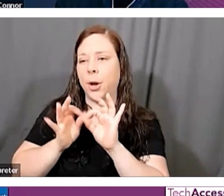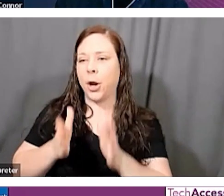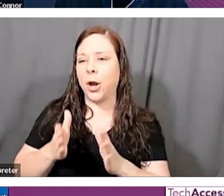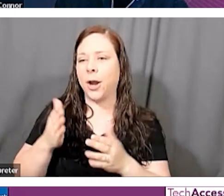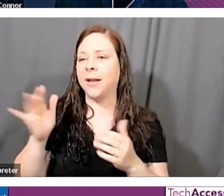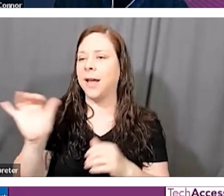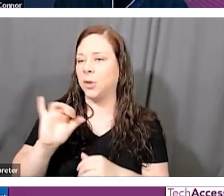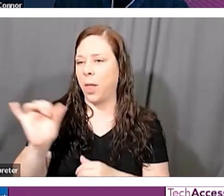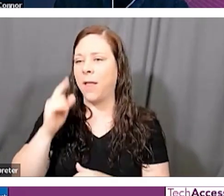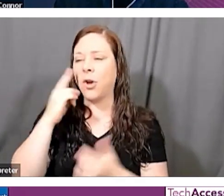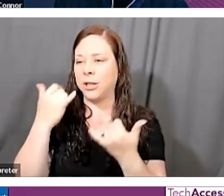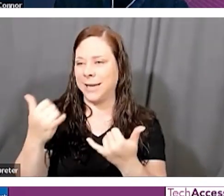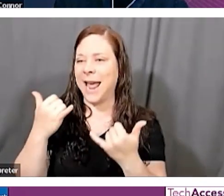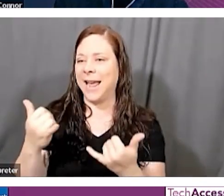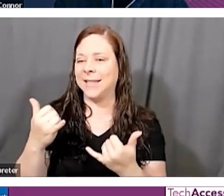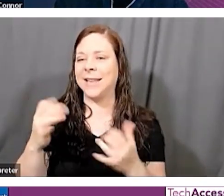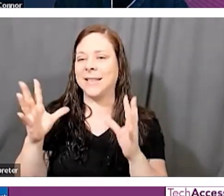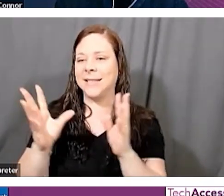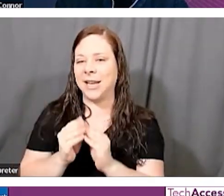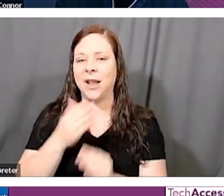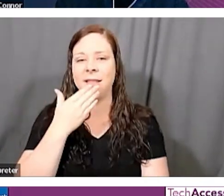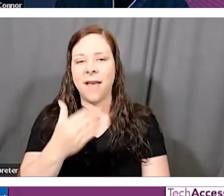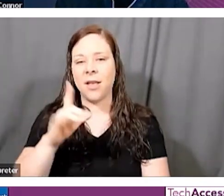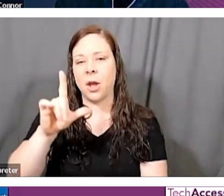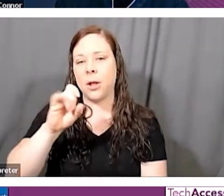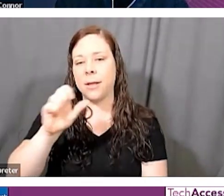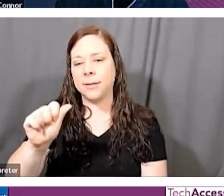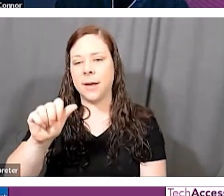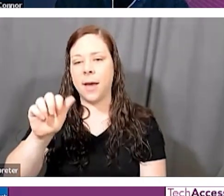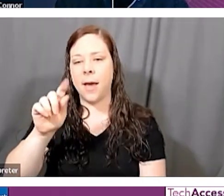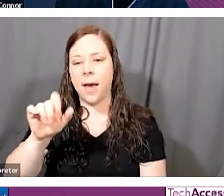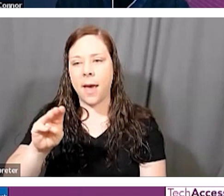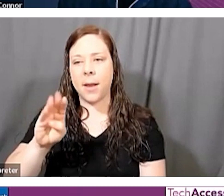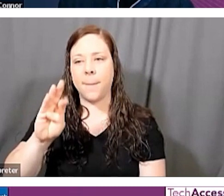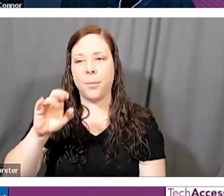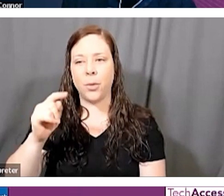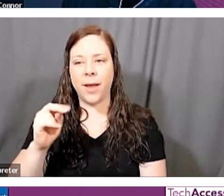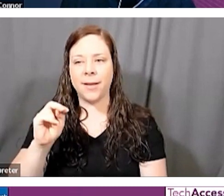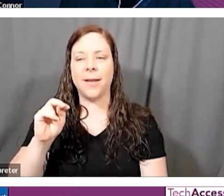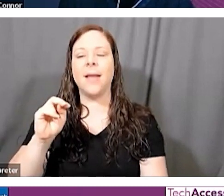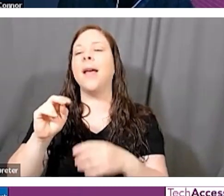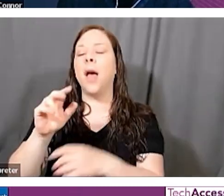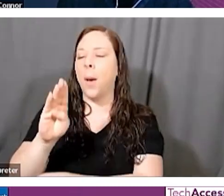And thanks Lisa and Adam and Brenton team for the invitation, it's great to be with all of you. Yeah, absolutely.